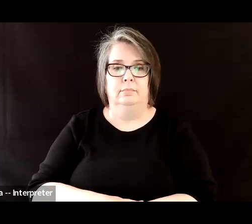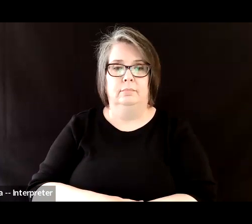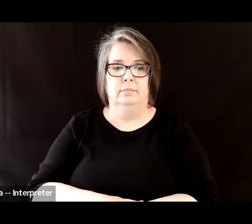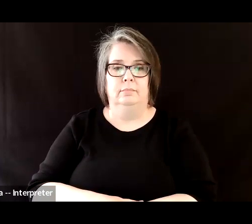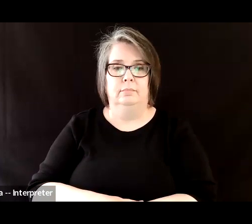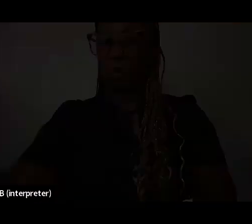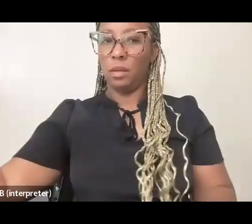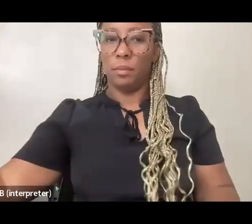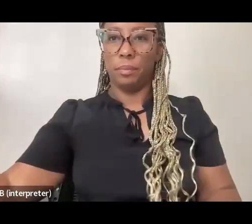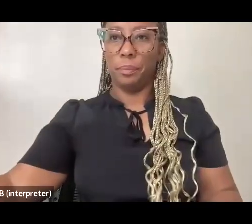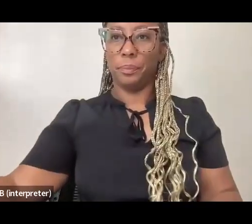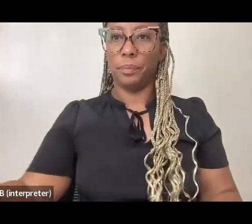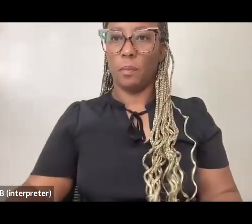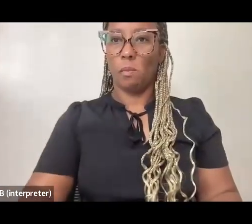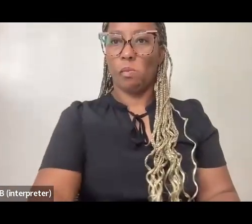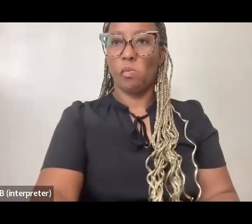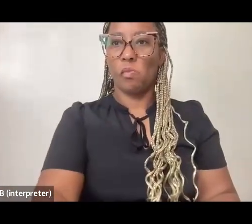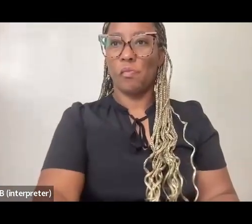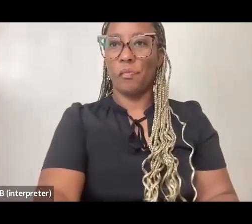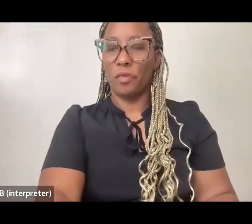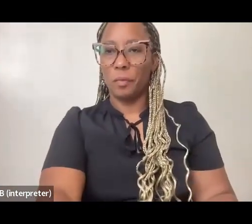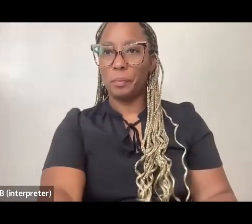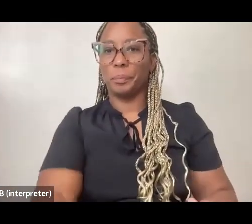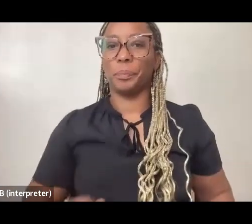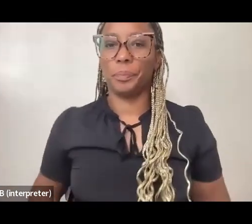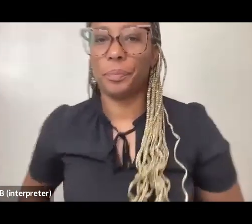It will probably take a few minutes for studio to complete